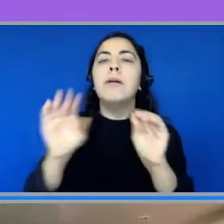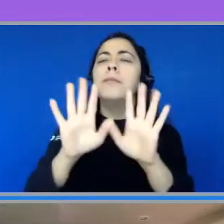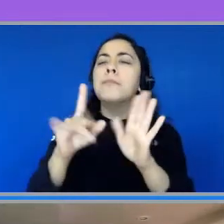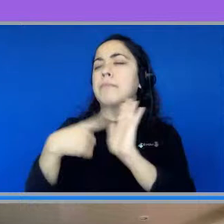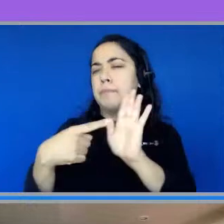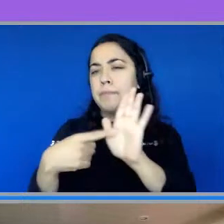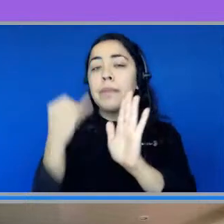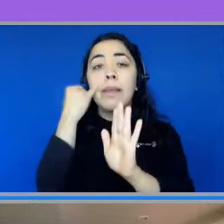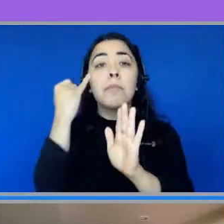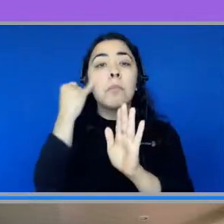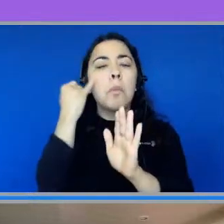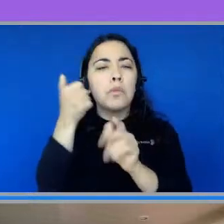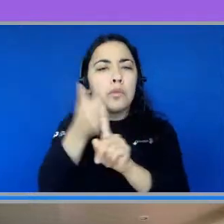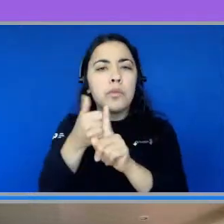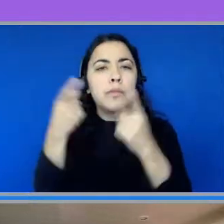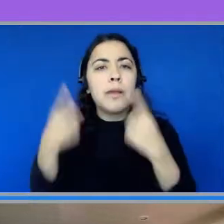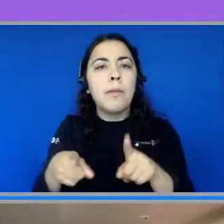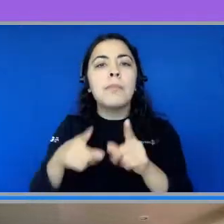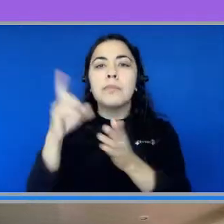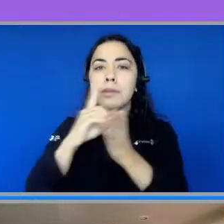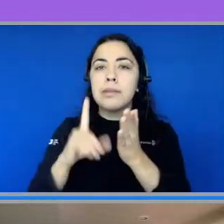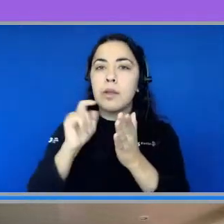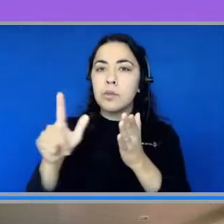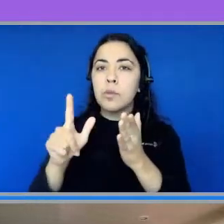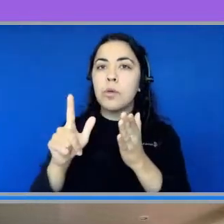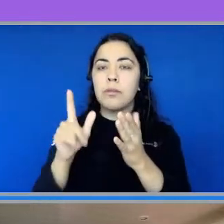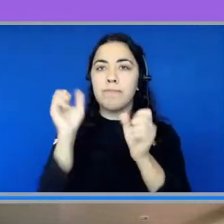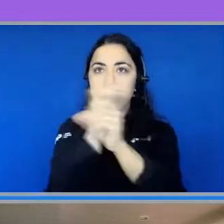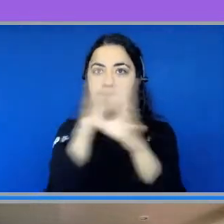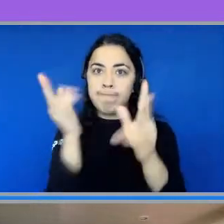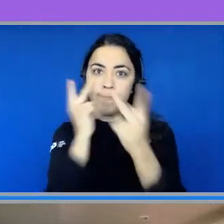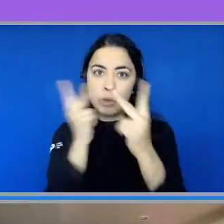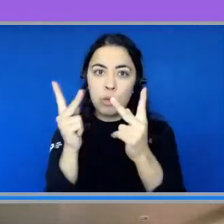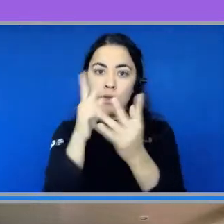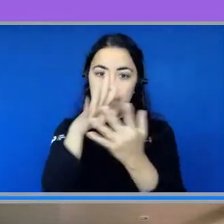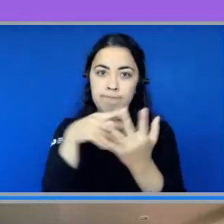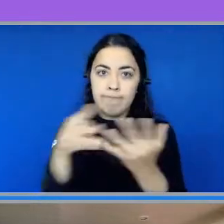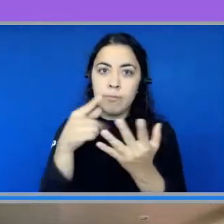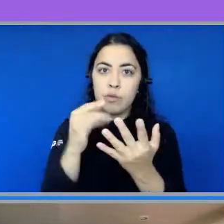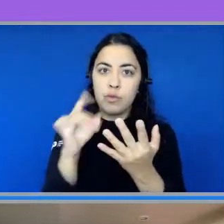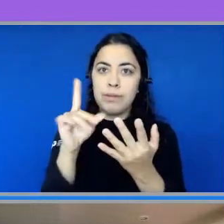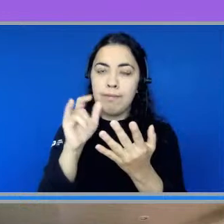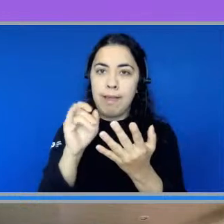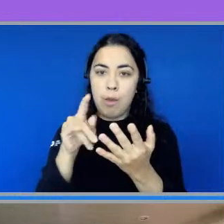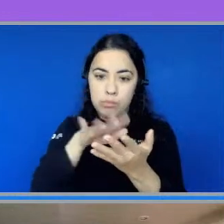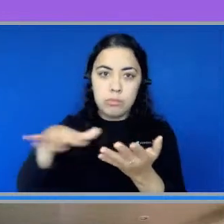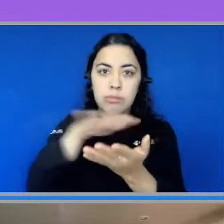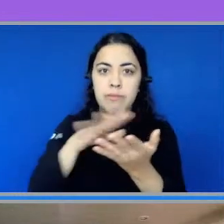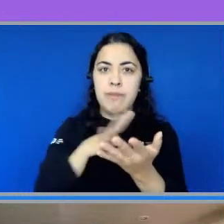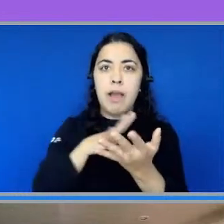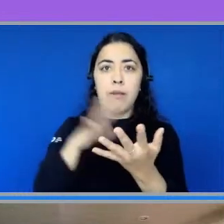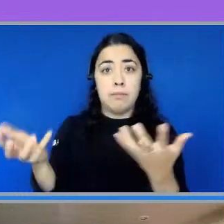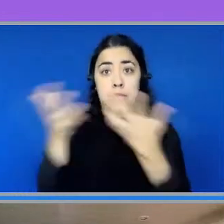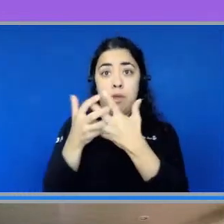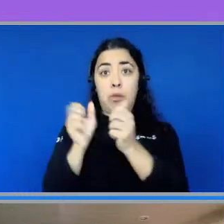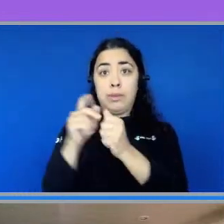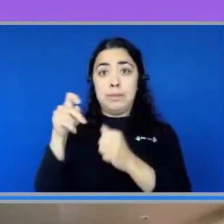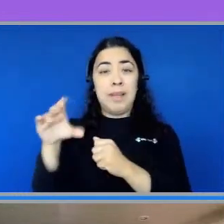design tool that let you visually create a grid layout, it wouldn't be compliant with